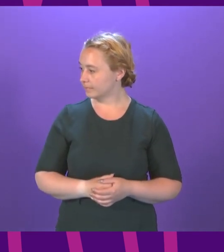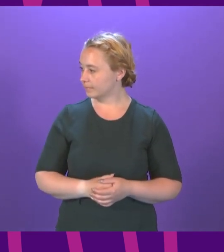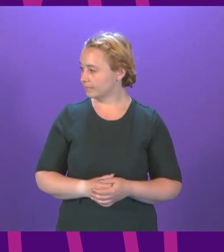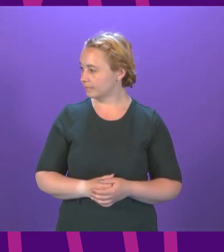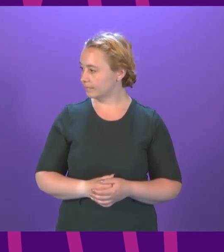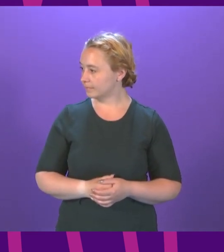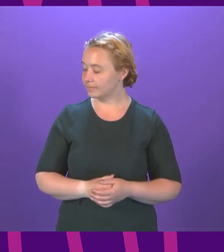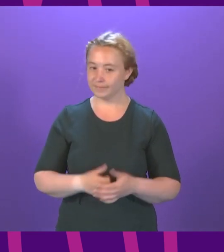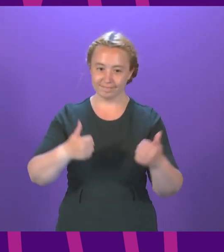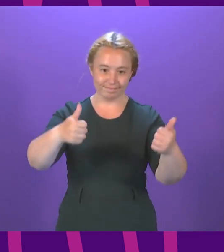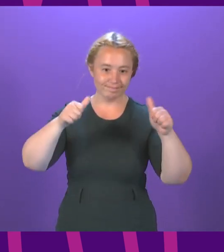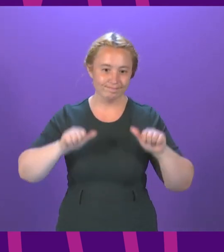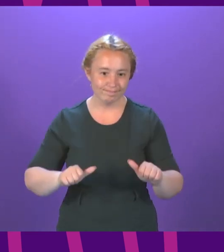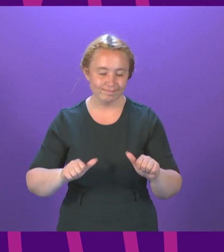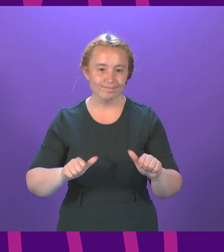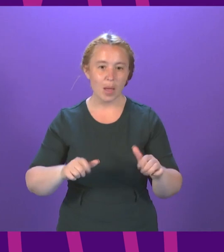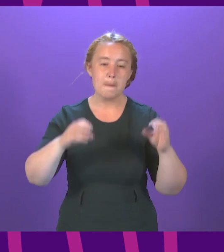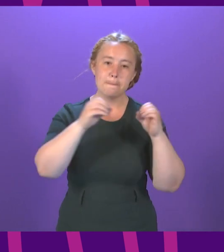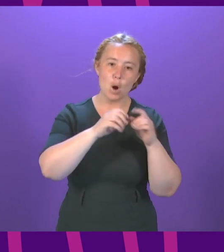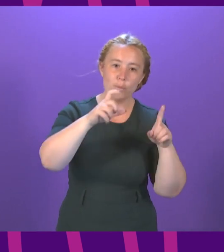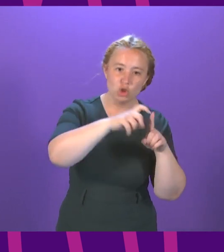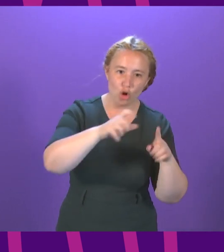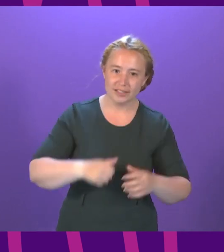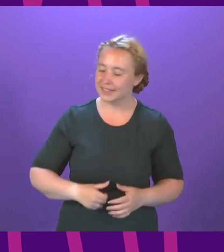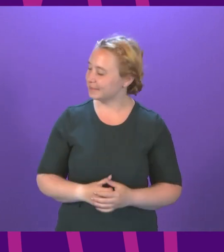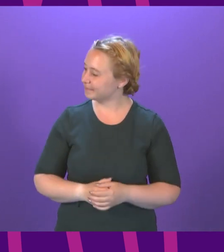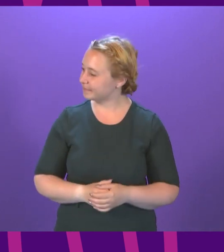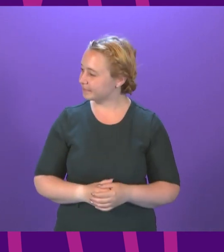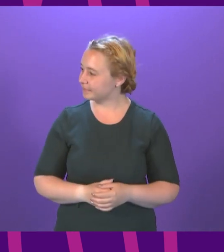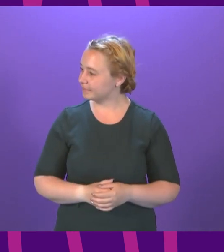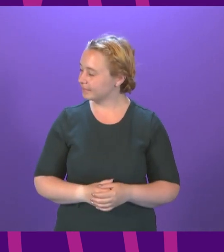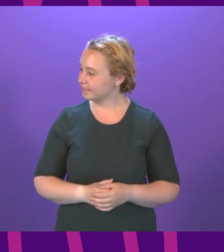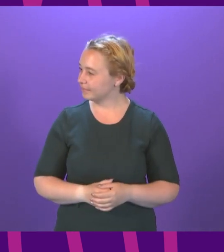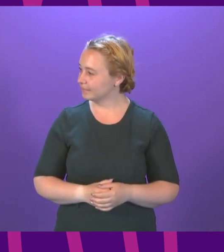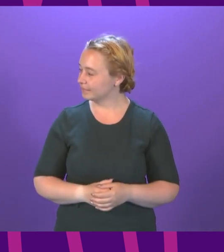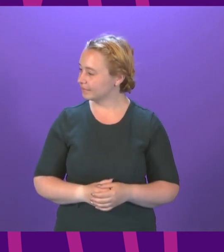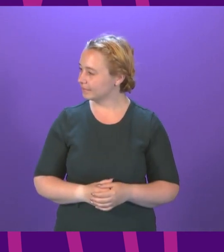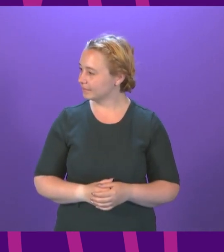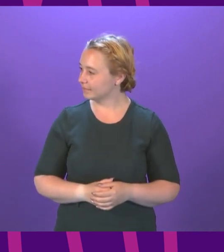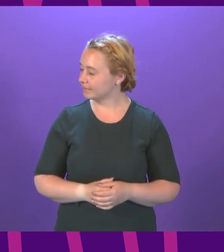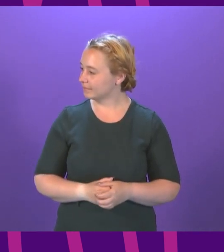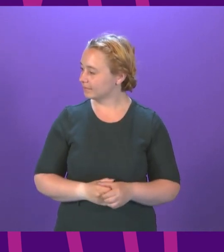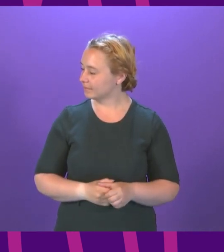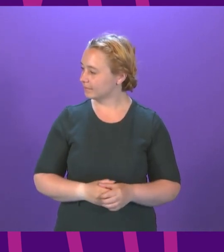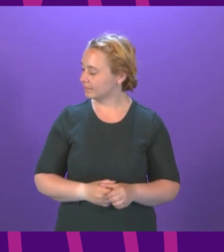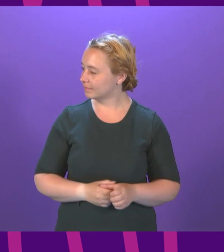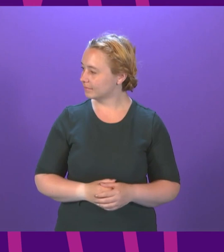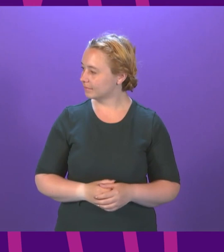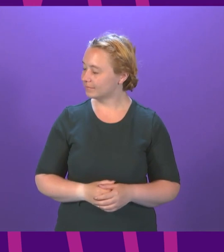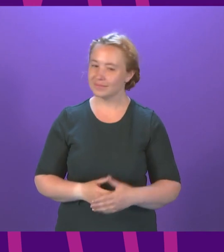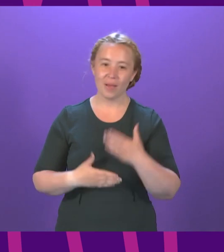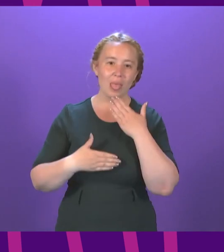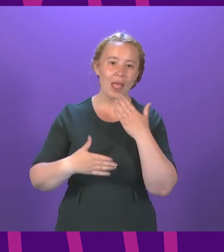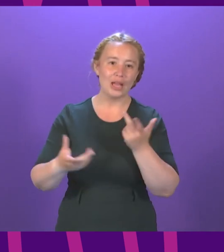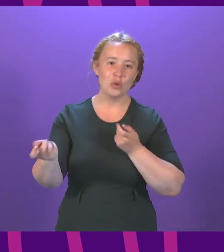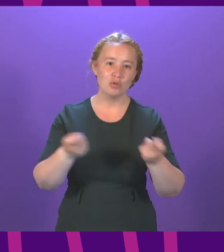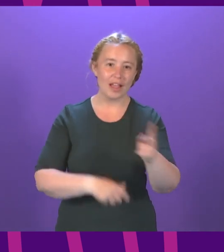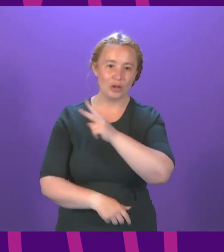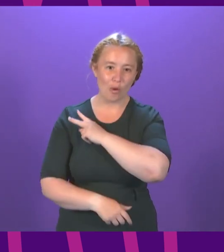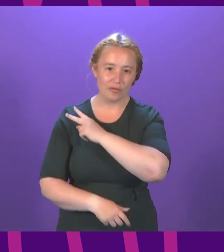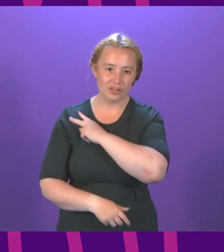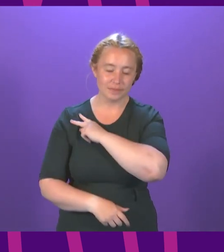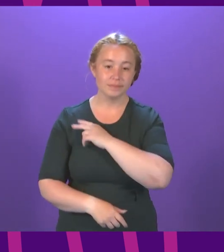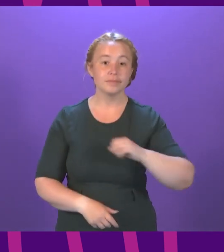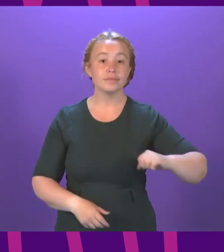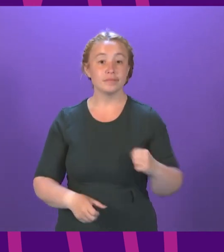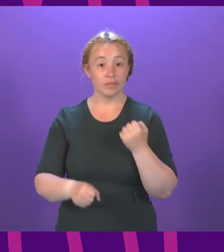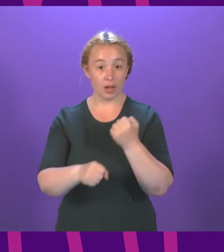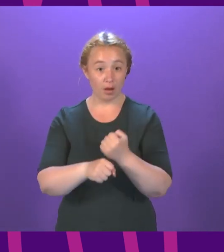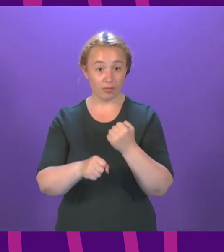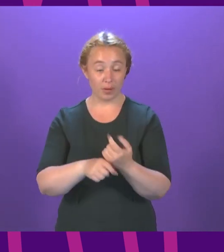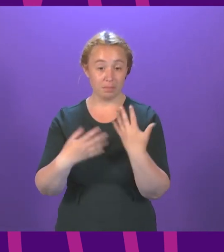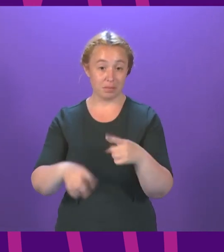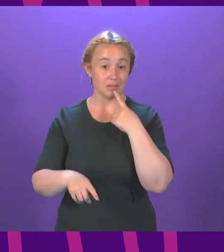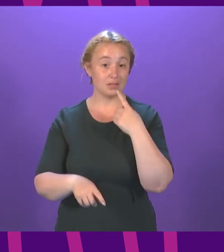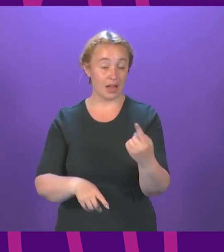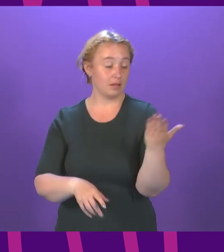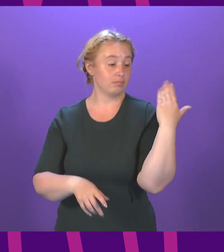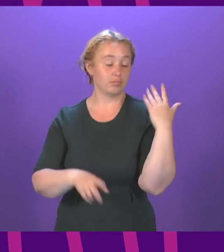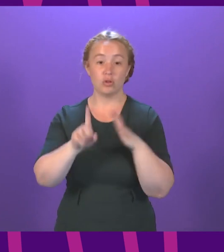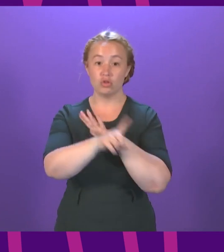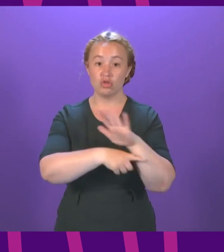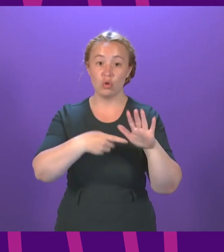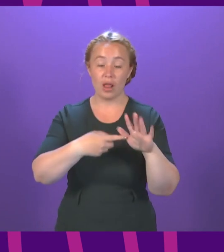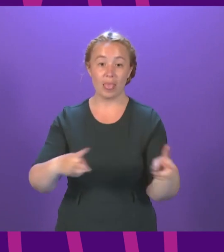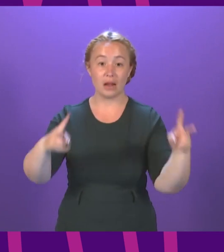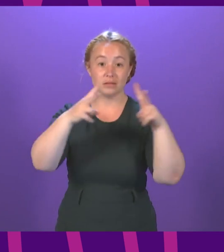In June, the Scottish Government said that, for some groups of people who are at a clinically